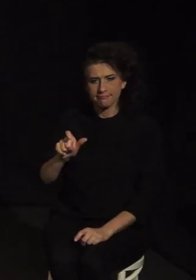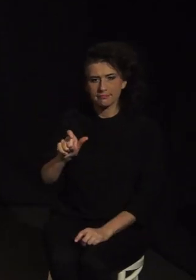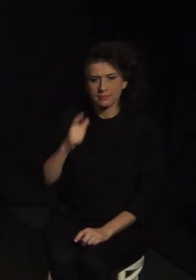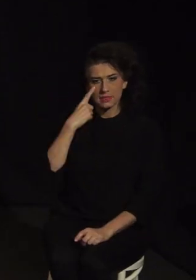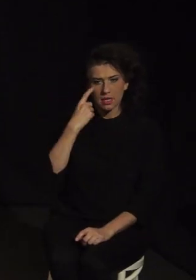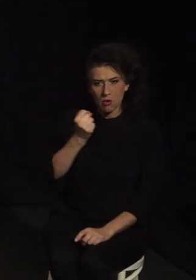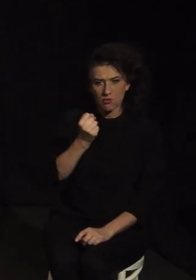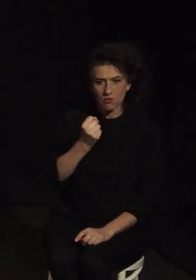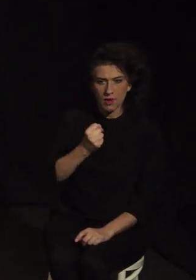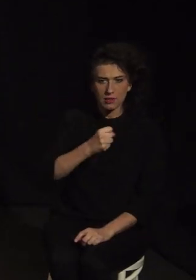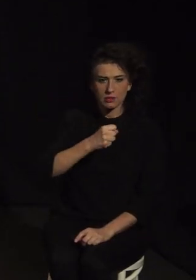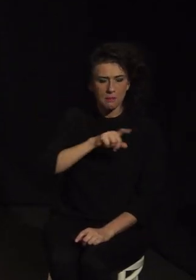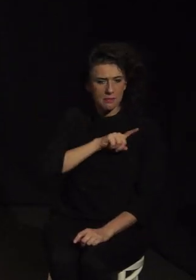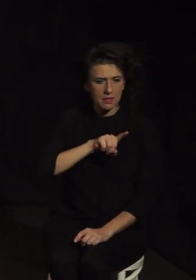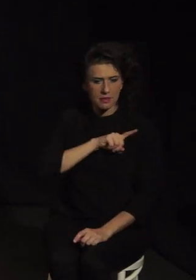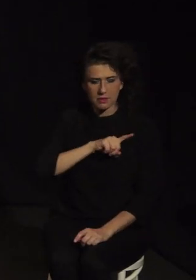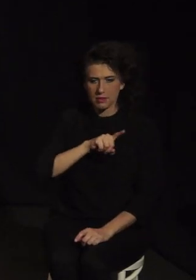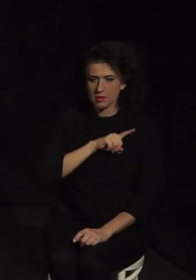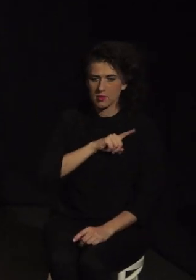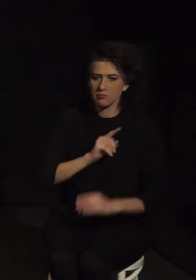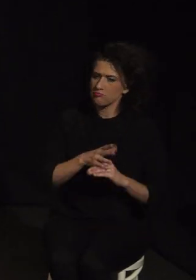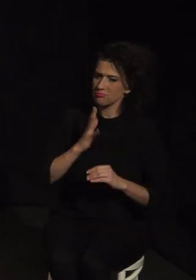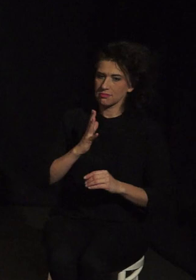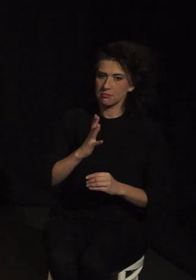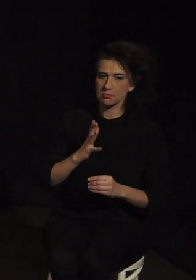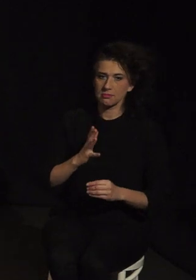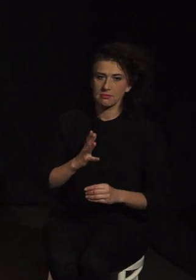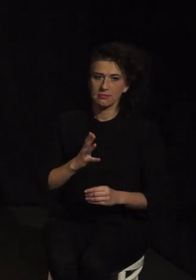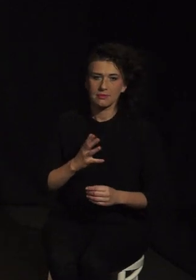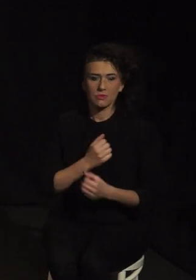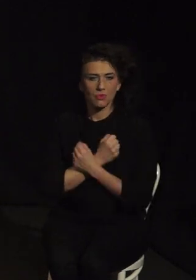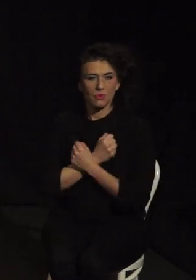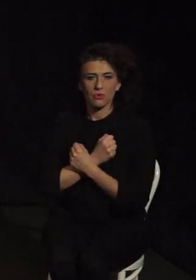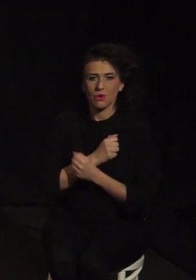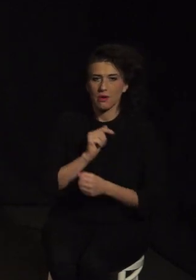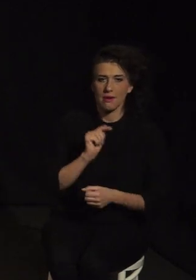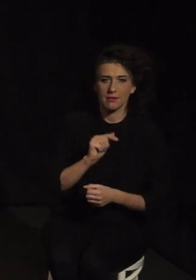respect it and love it, which sometimes happened.